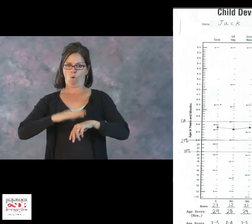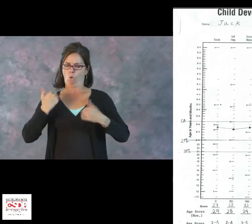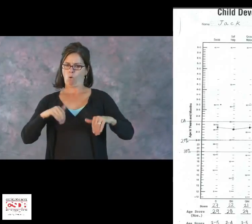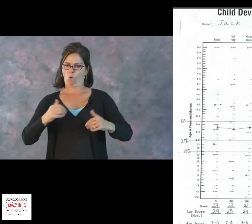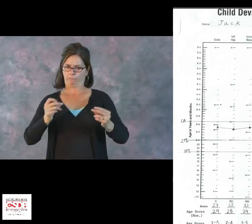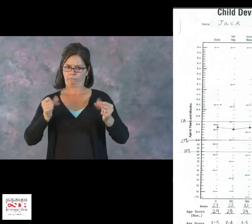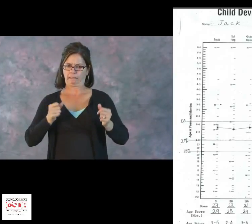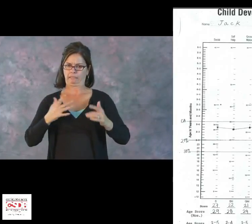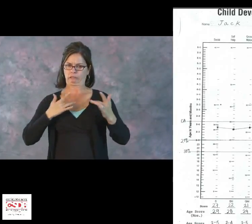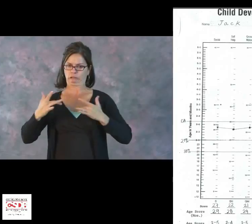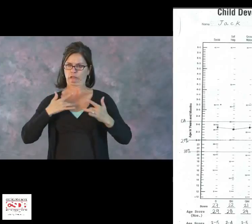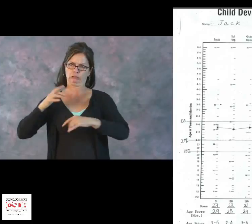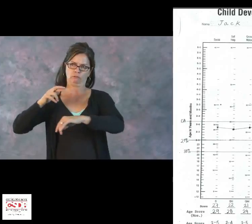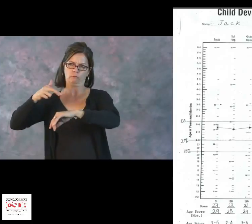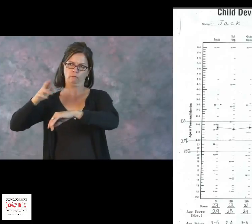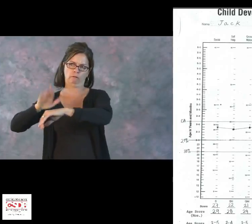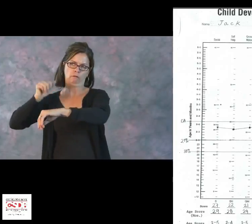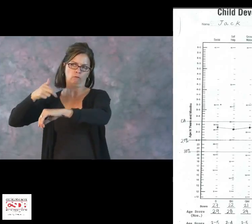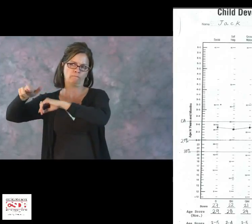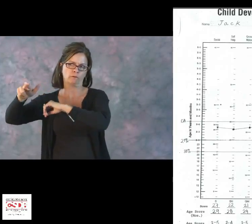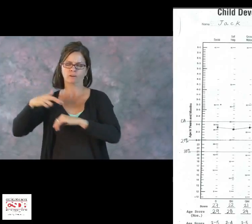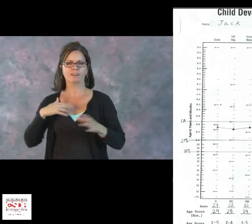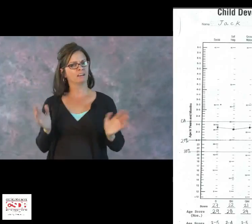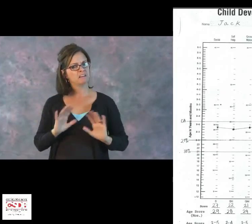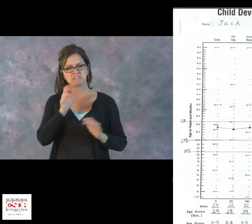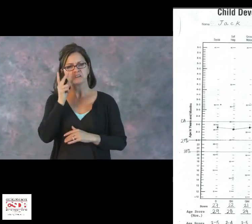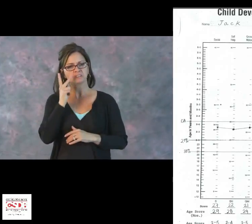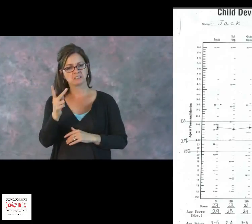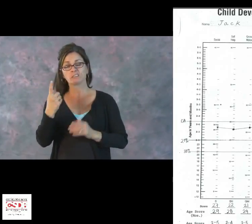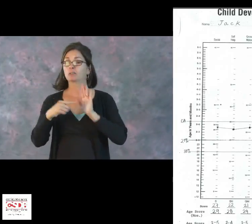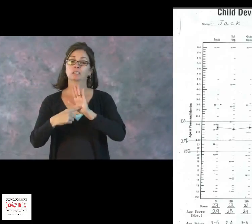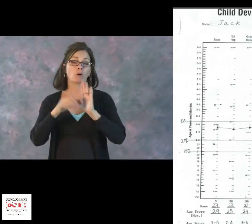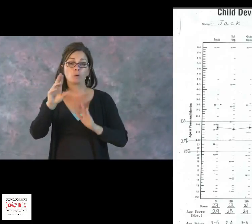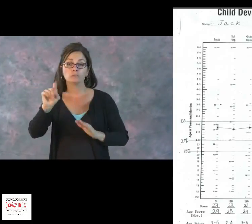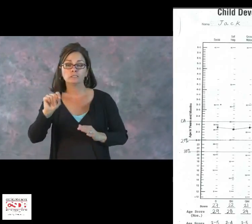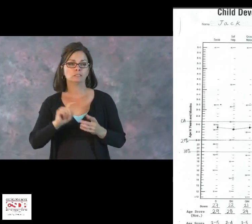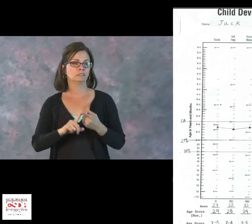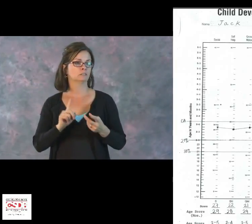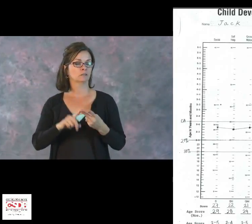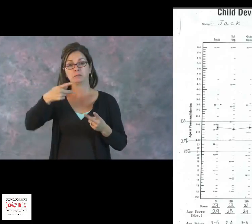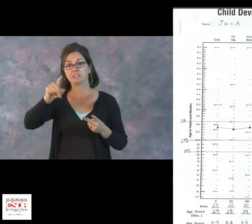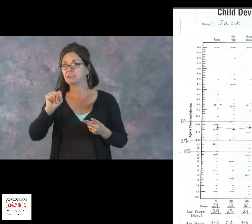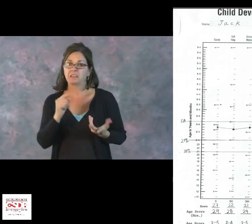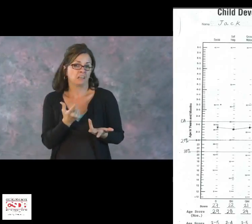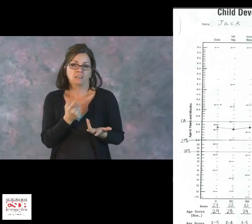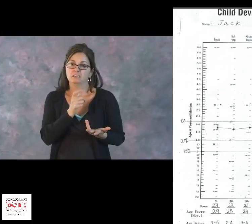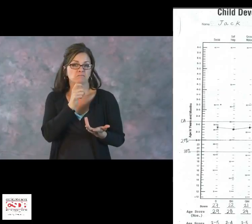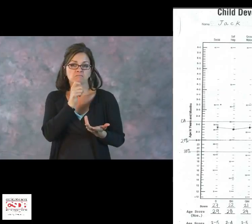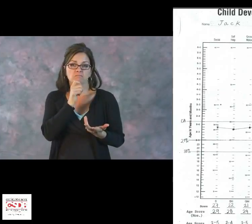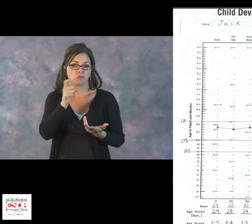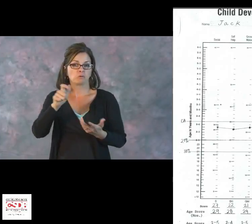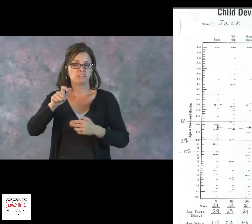to other professionals, say for example, occupational therapy or physical therapy.